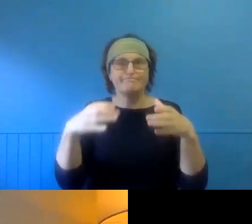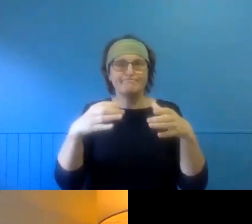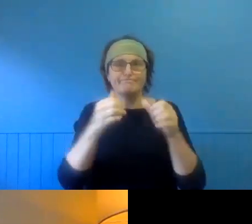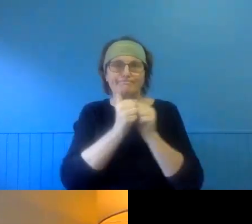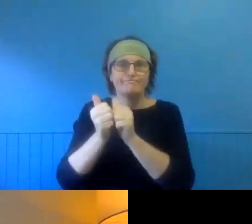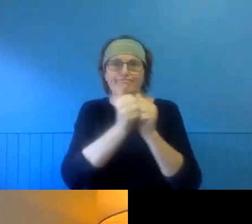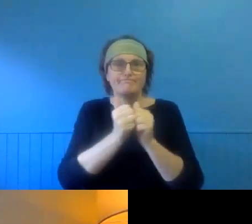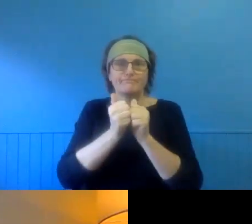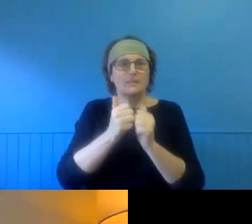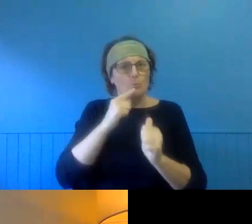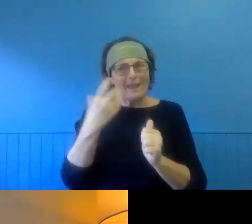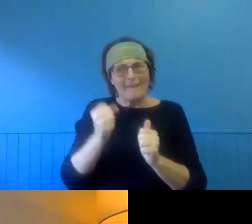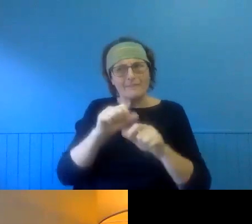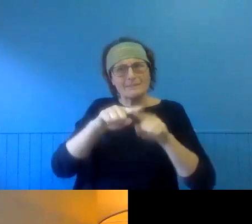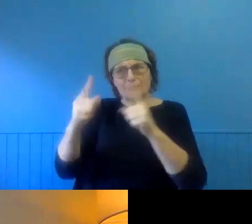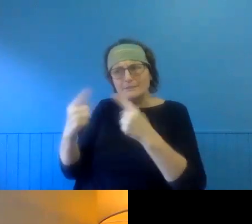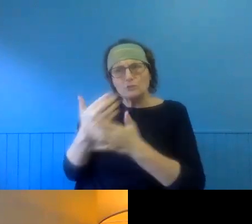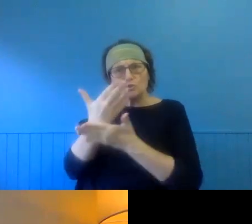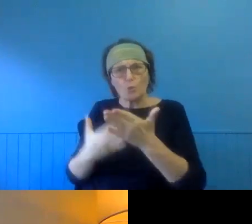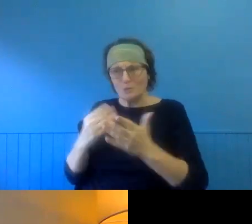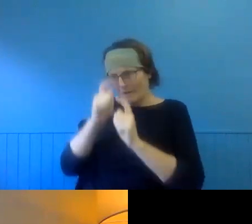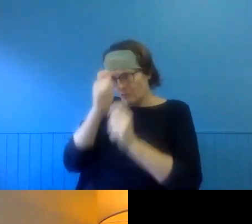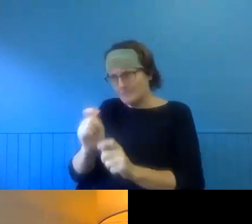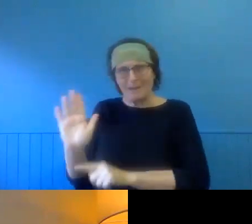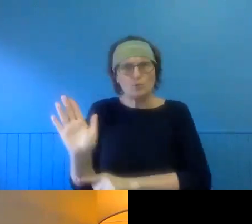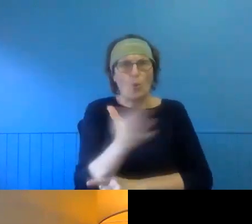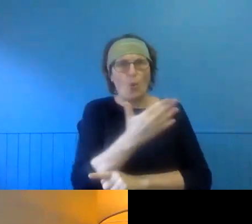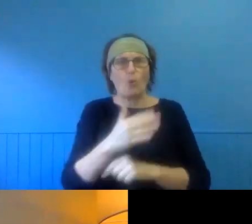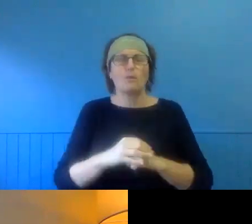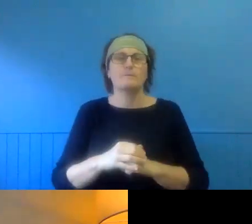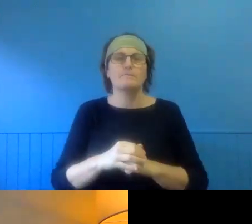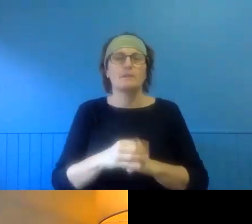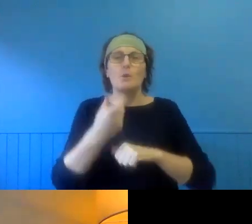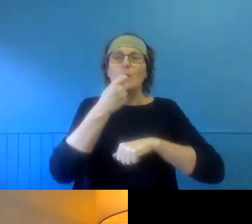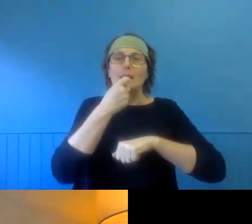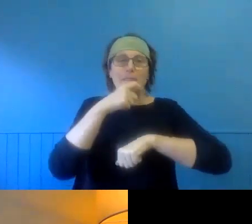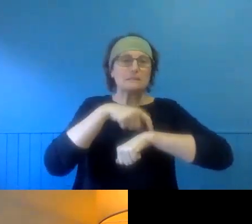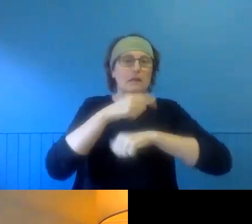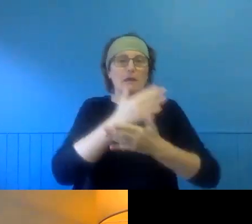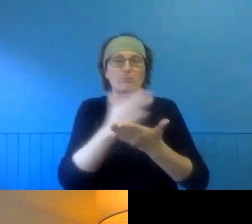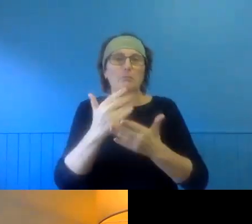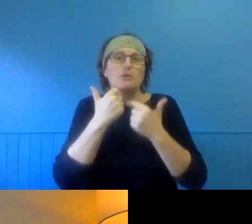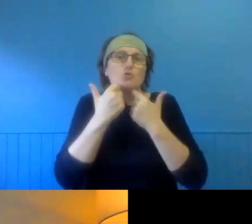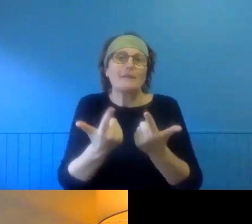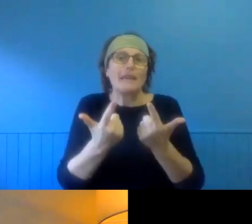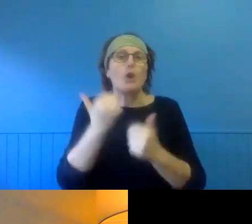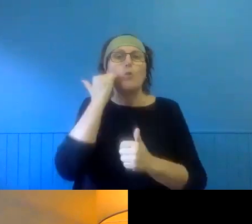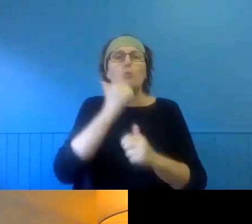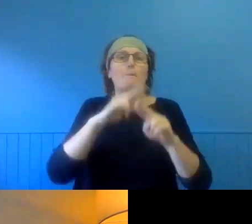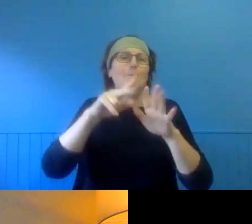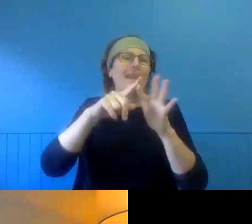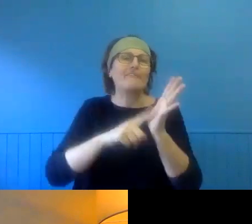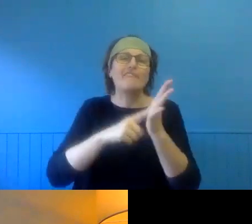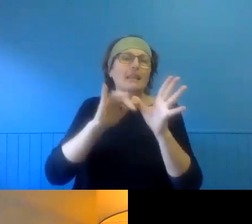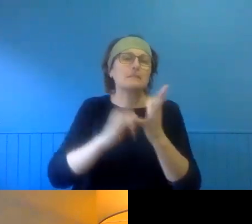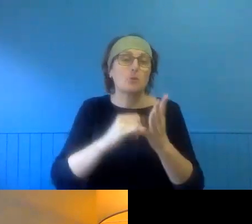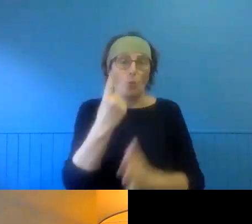who chairs, we're black fellas >> You can't give us an hour to fit in